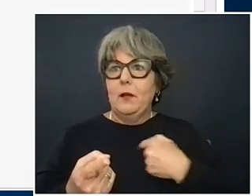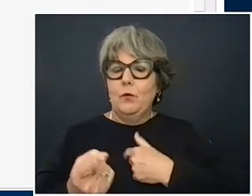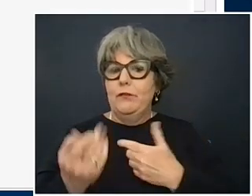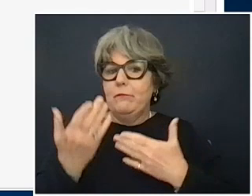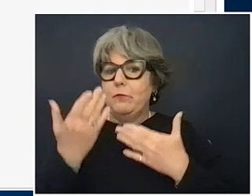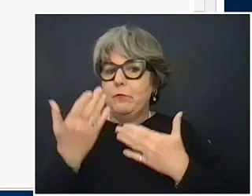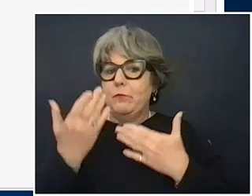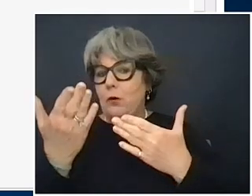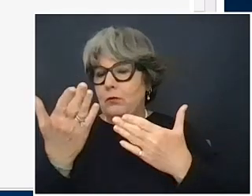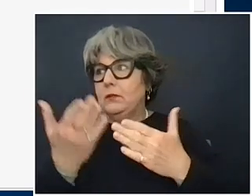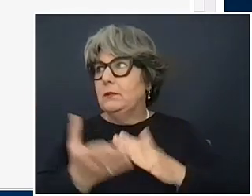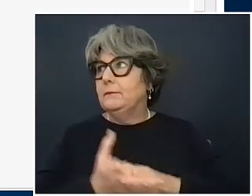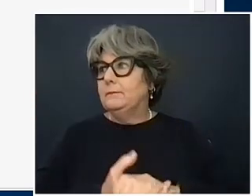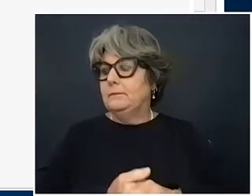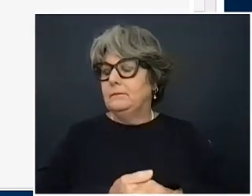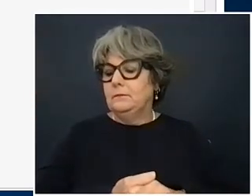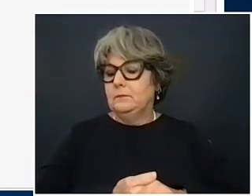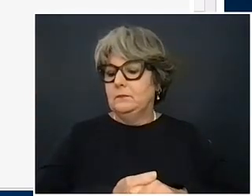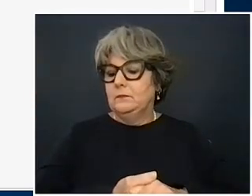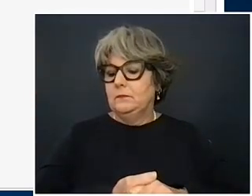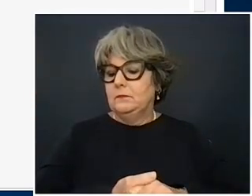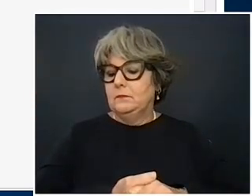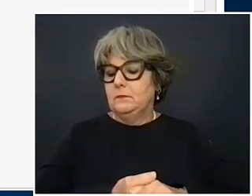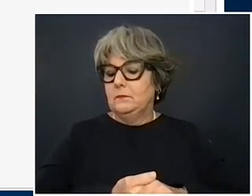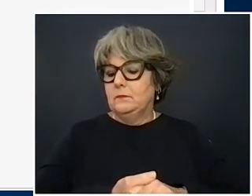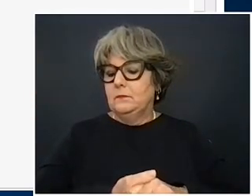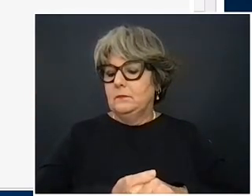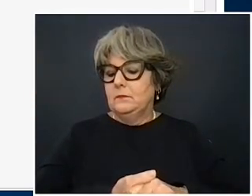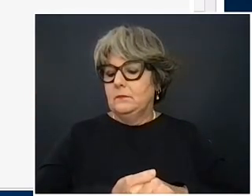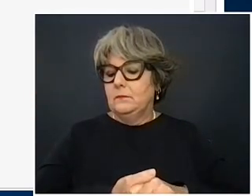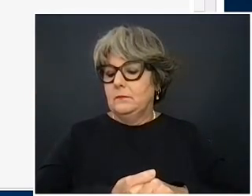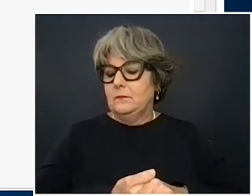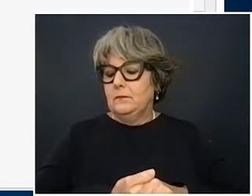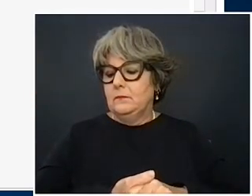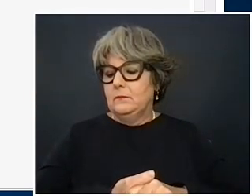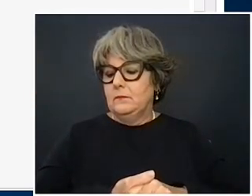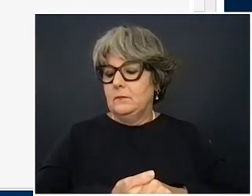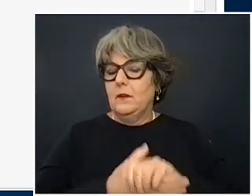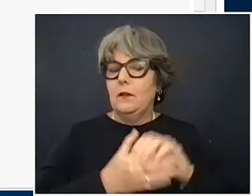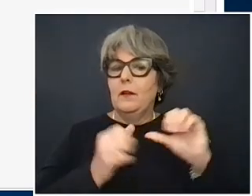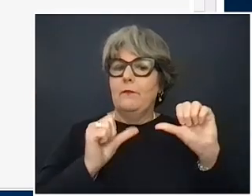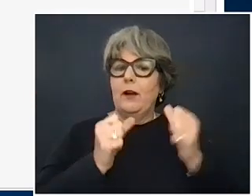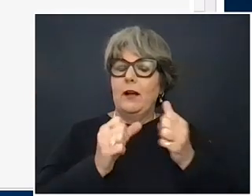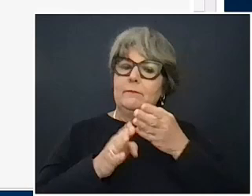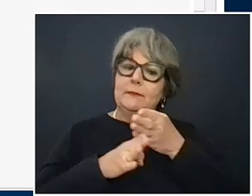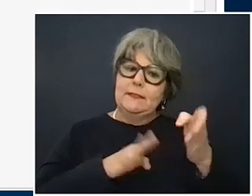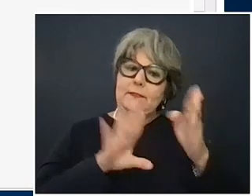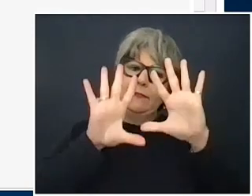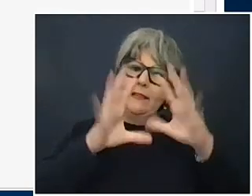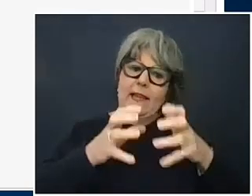for agencies in a specific category, based on a number of factors.